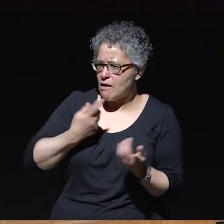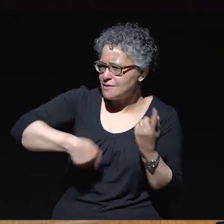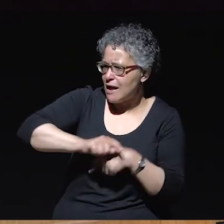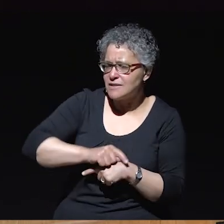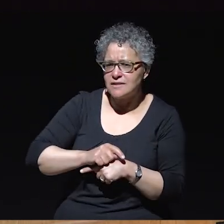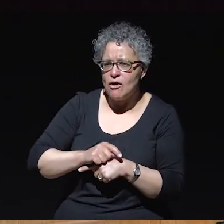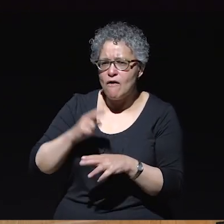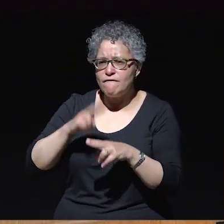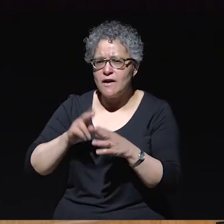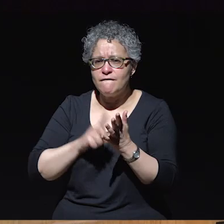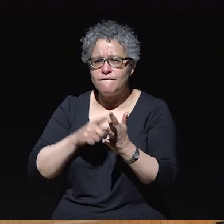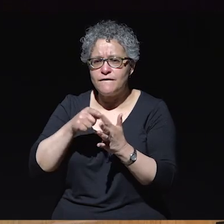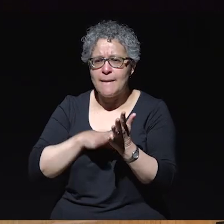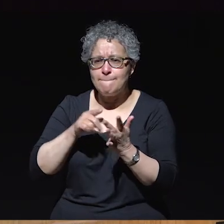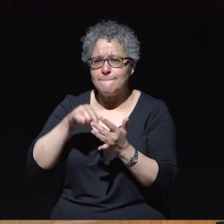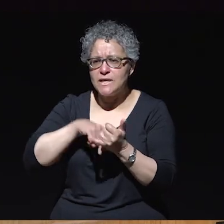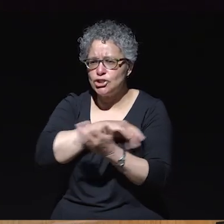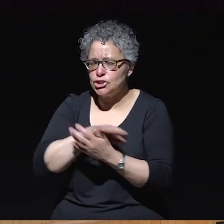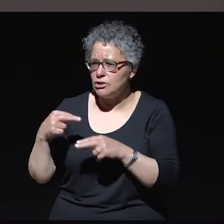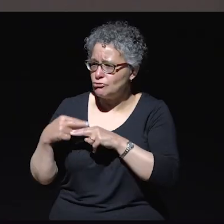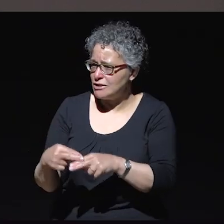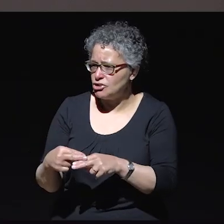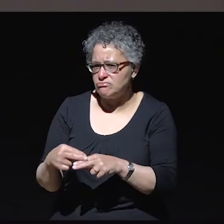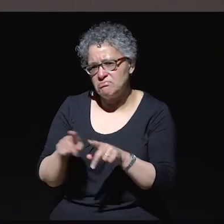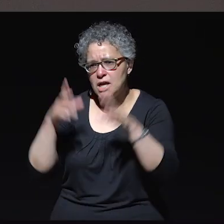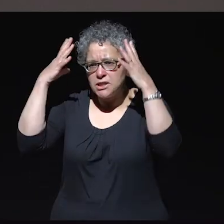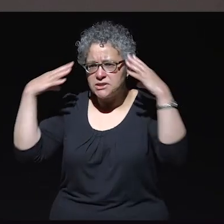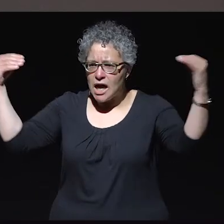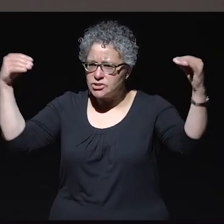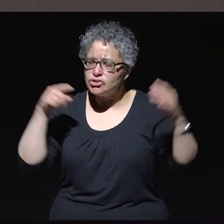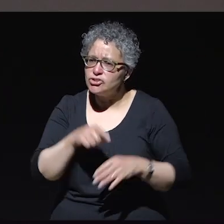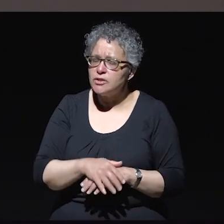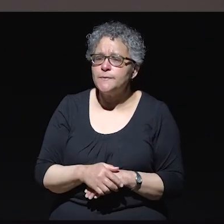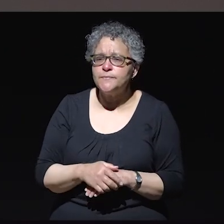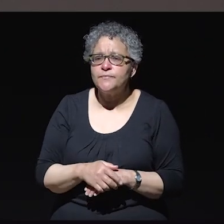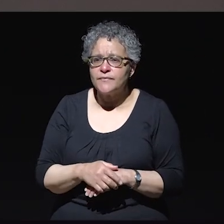then the one on the right is very much in the manner of the Dutch. And indeed, Gainsborough of course,